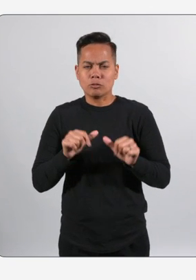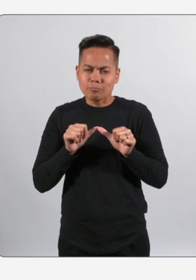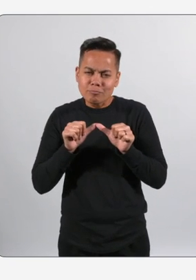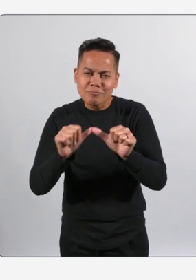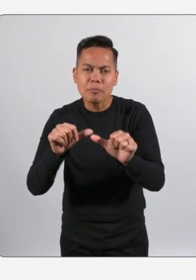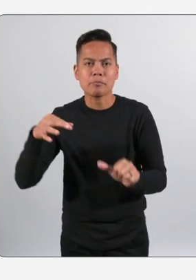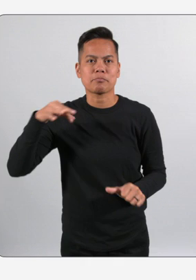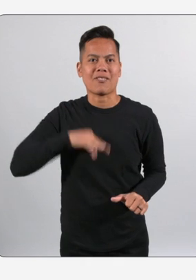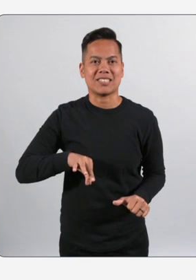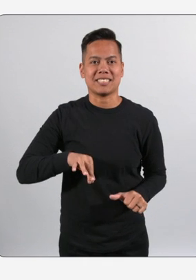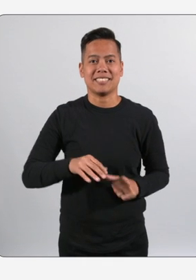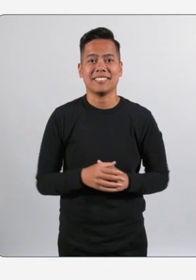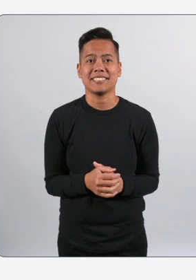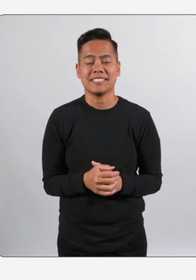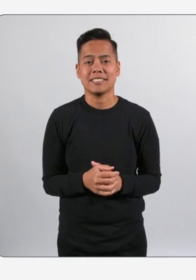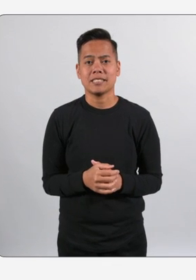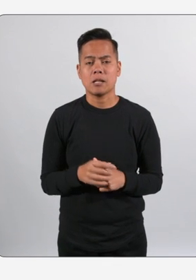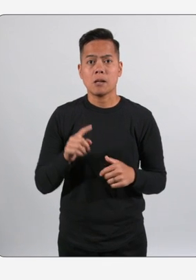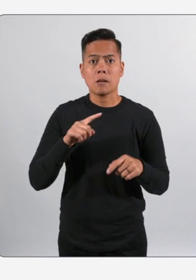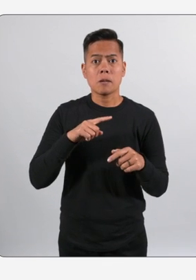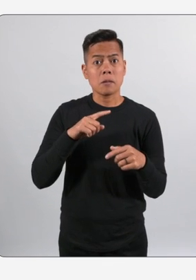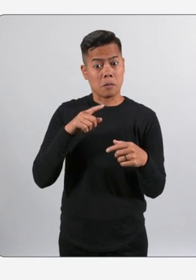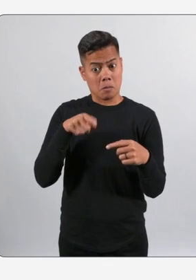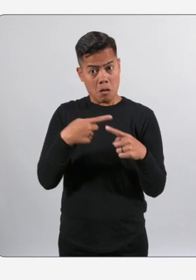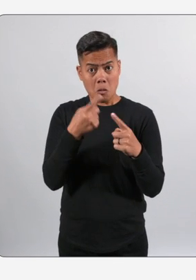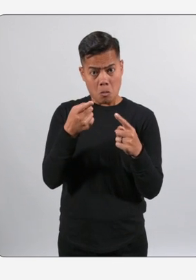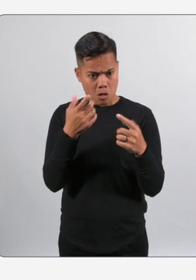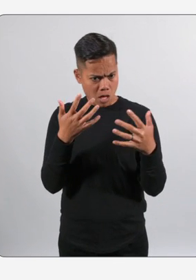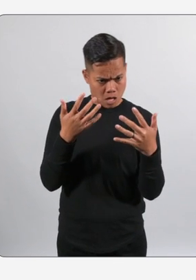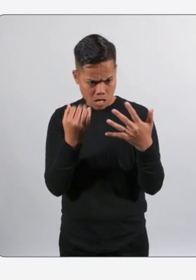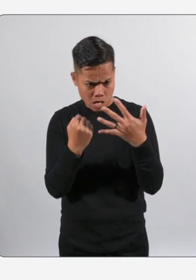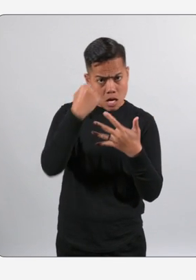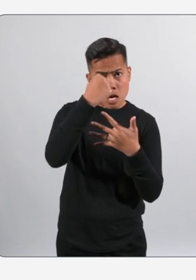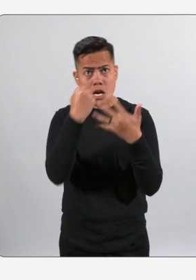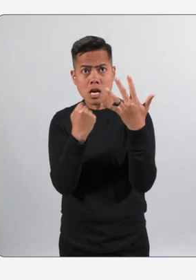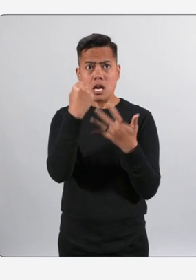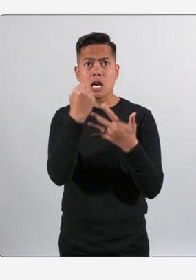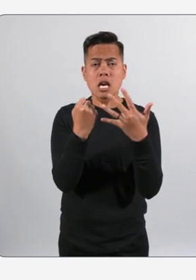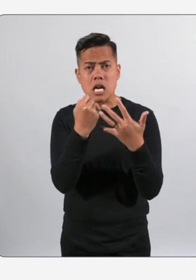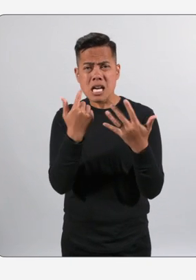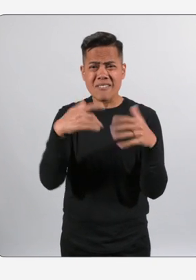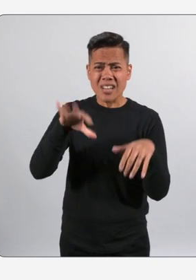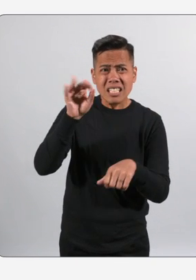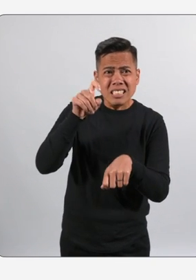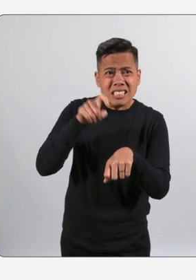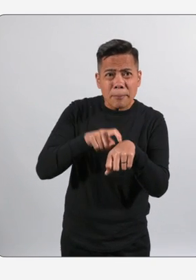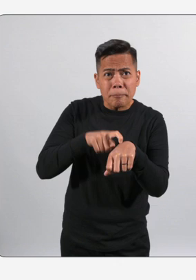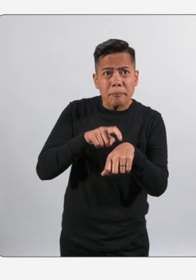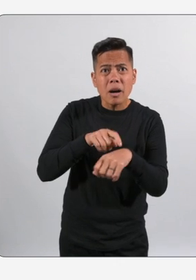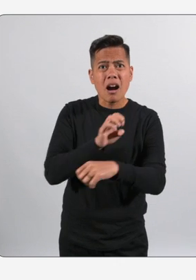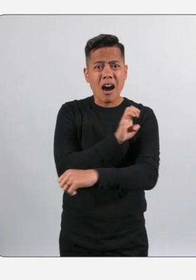But when you're juggling multiple priorities, it can be daunting to find the time or the energy to